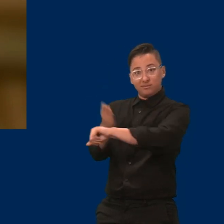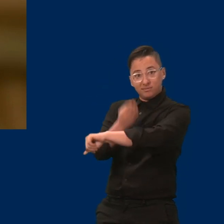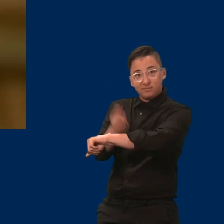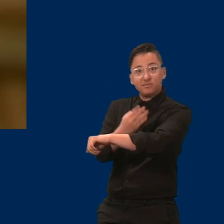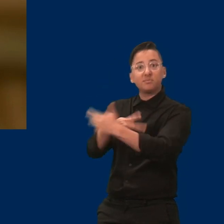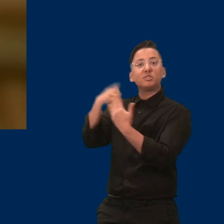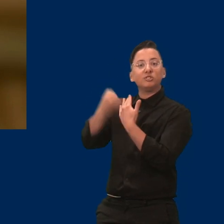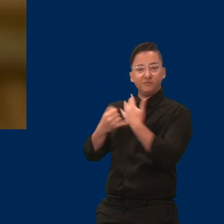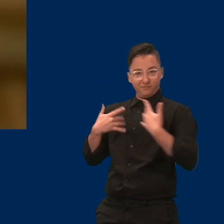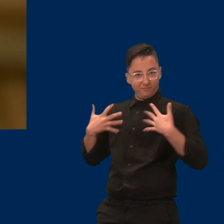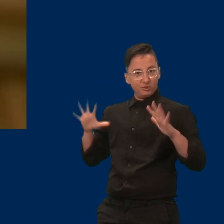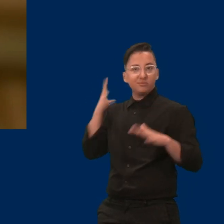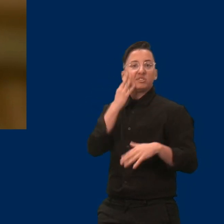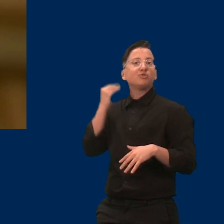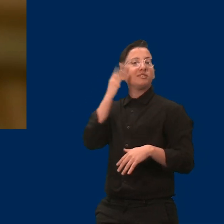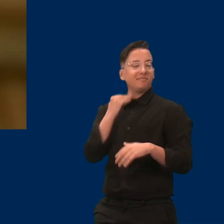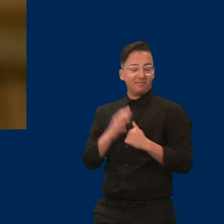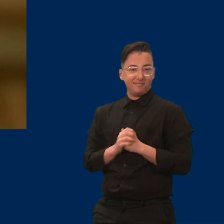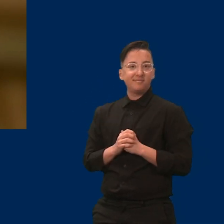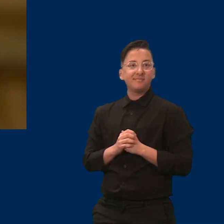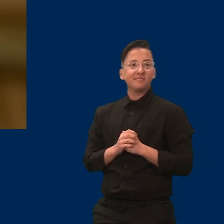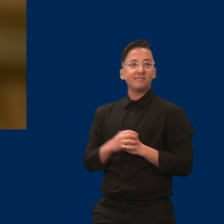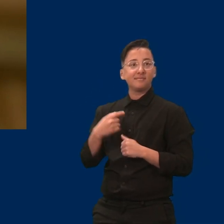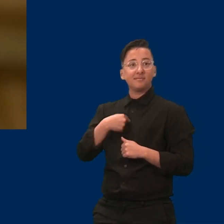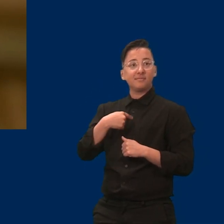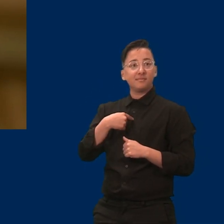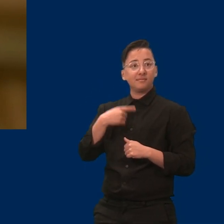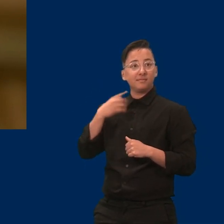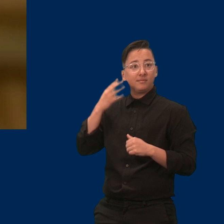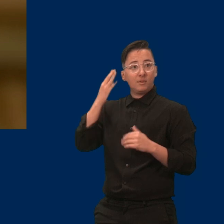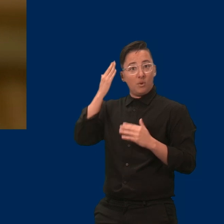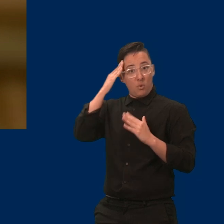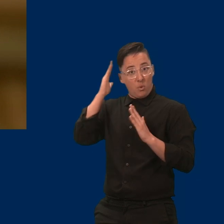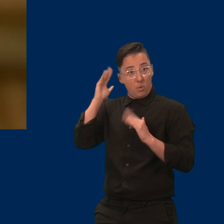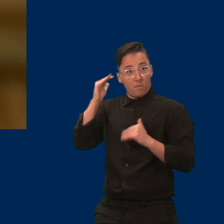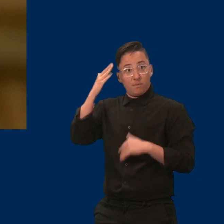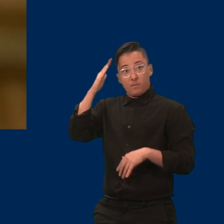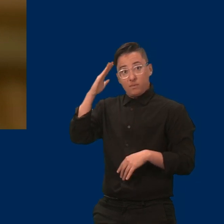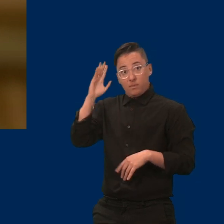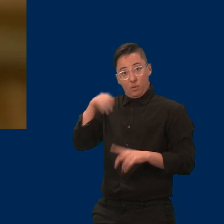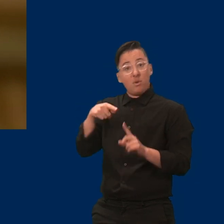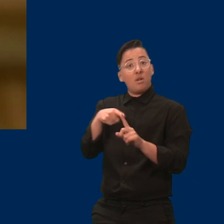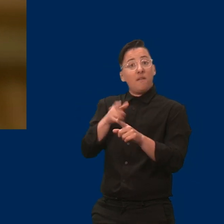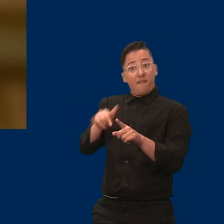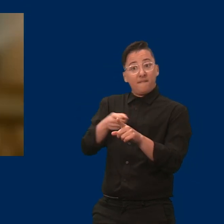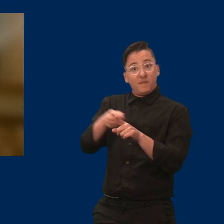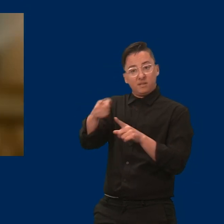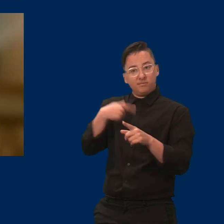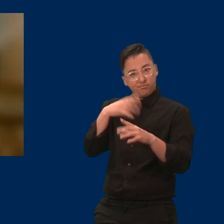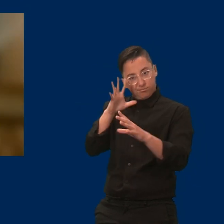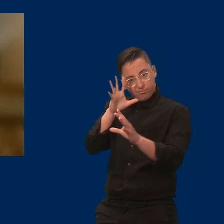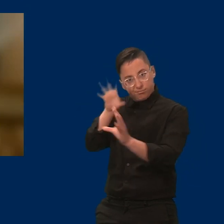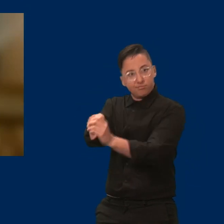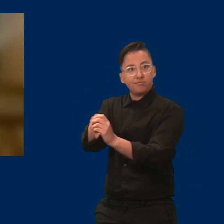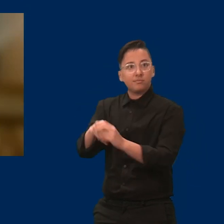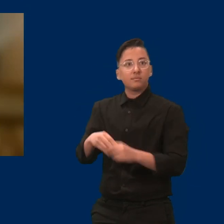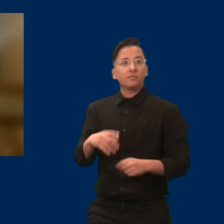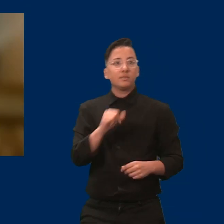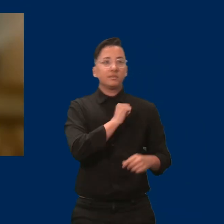I know this is an interest area for me. [John] Wow. Remodeling? Like what?